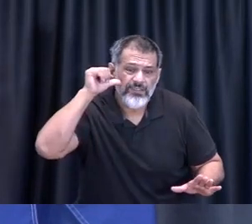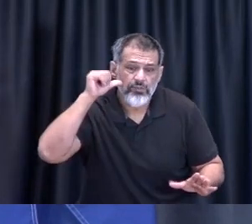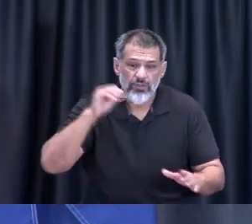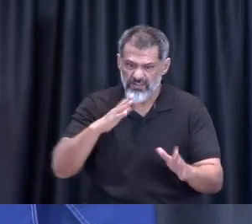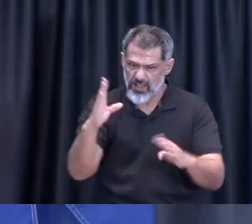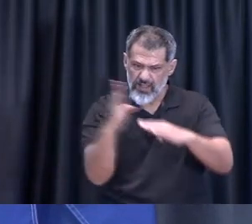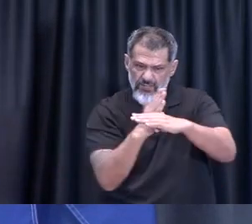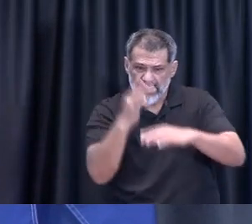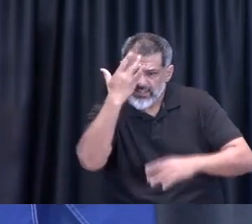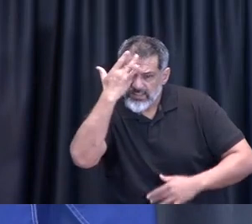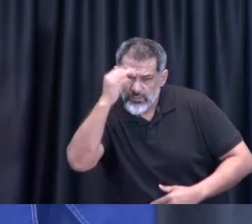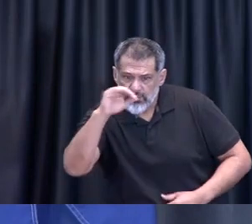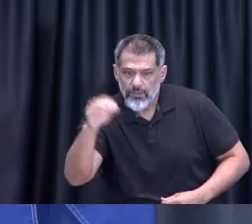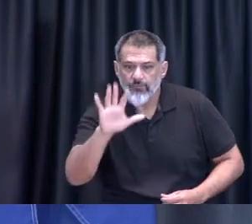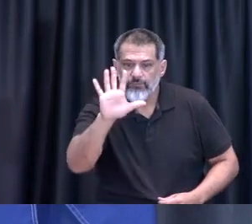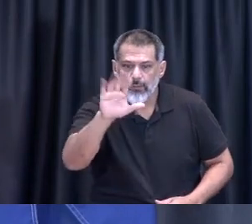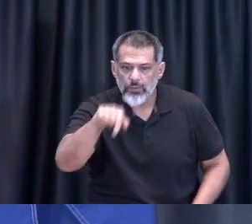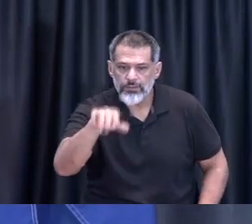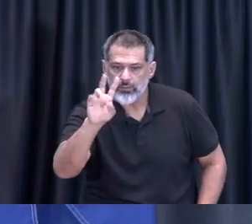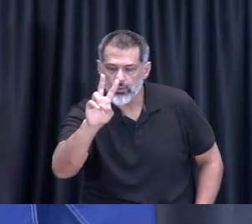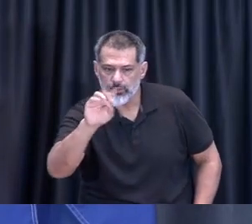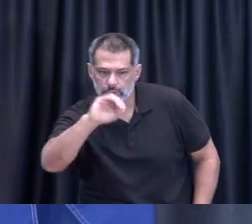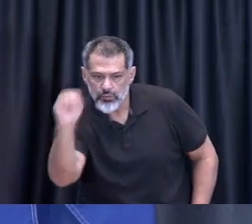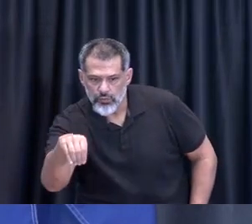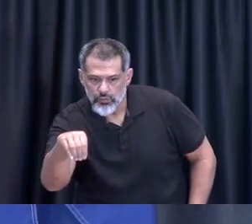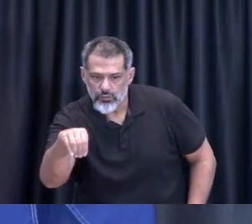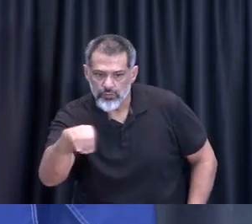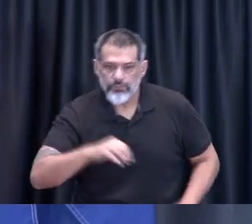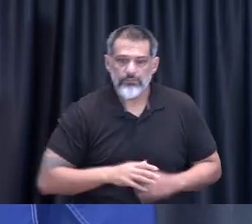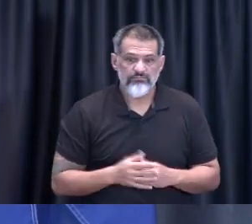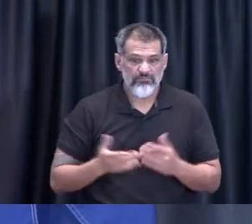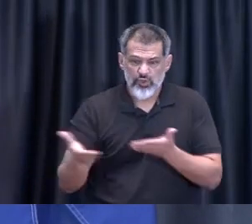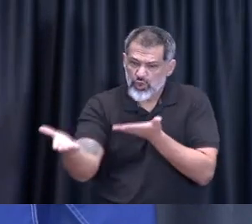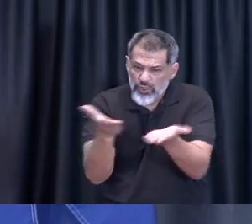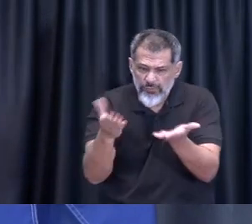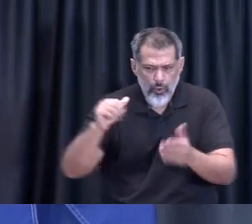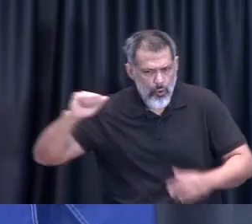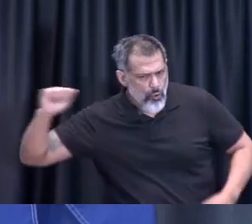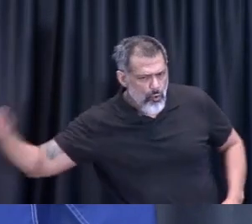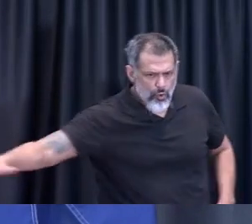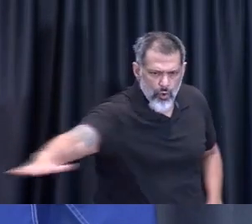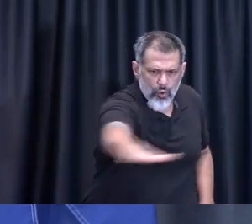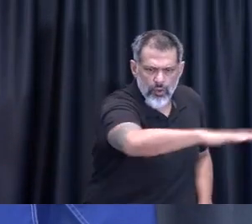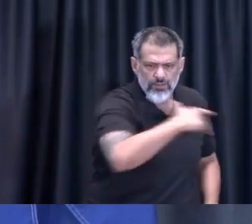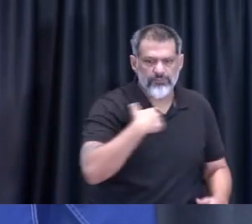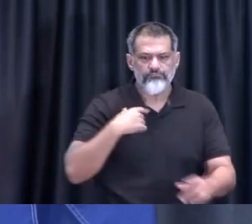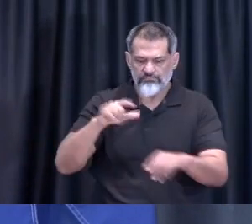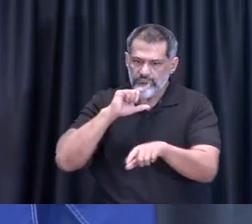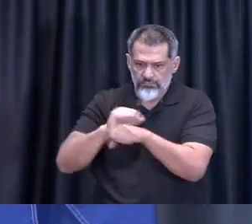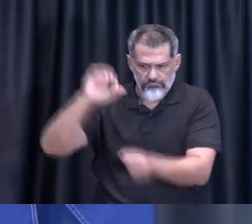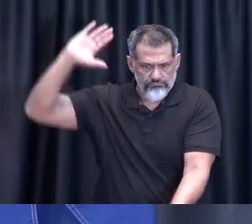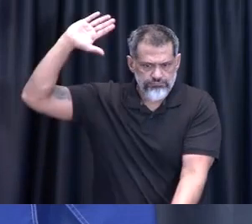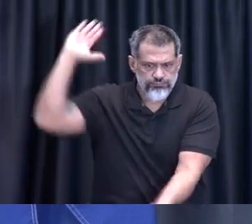absence rate of 5.2 per cent across all the City divisions. Yesterday, Toronto Paramedic Services